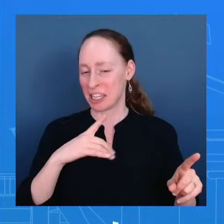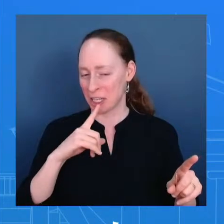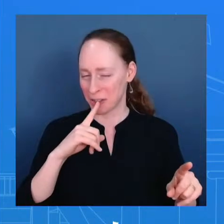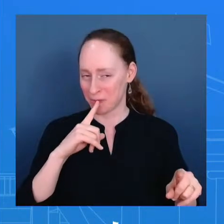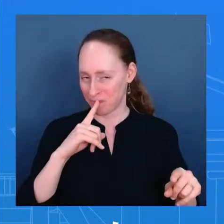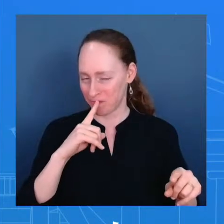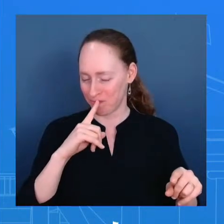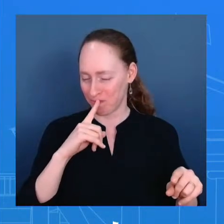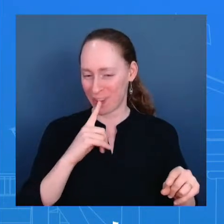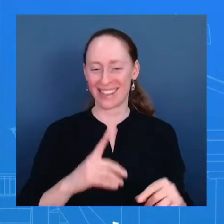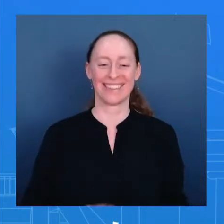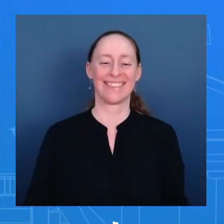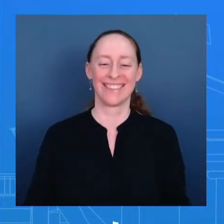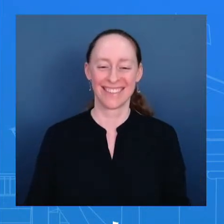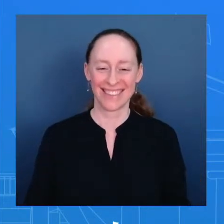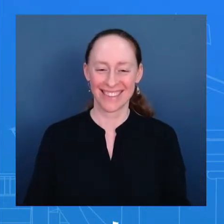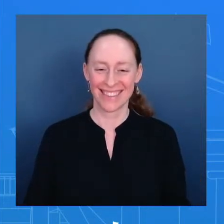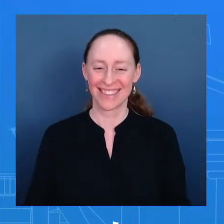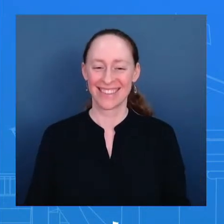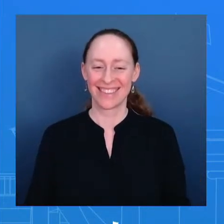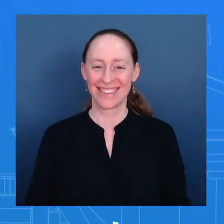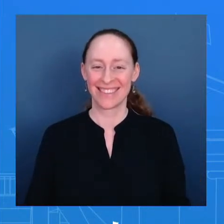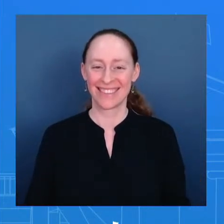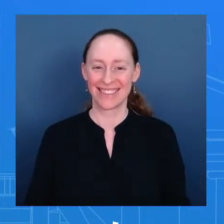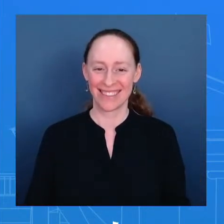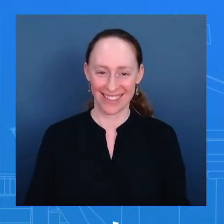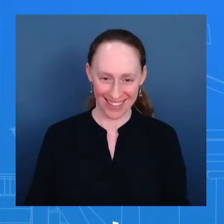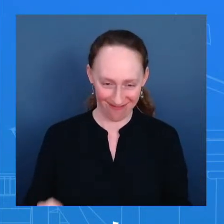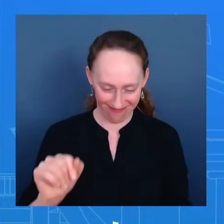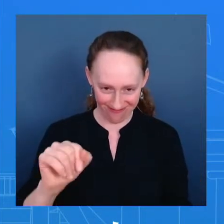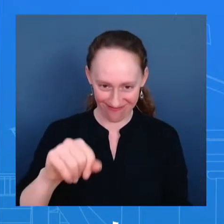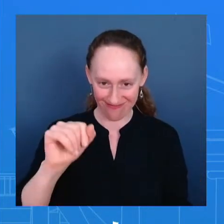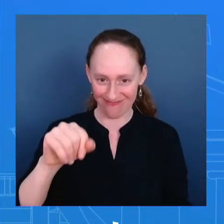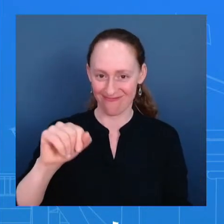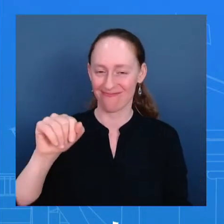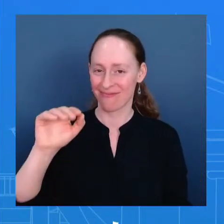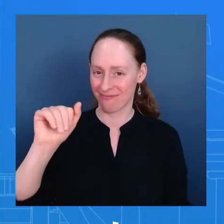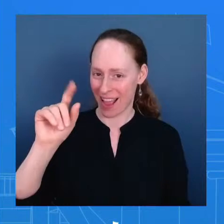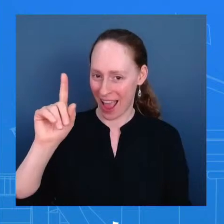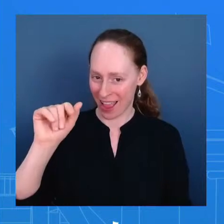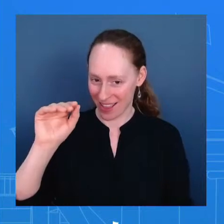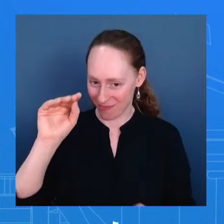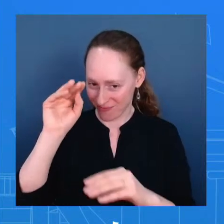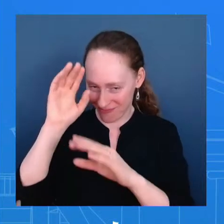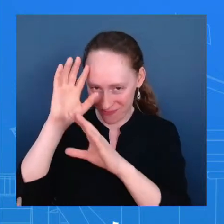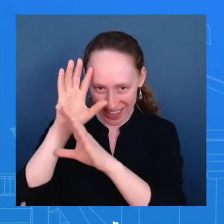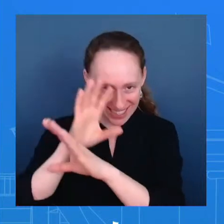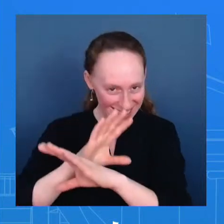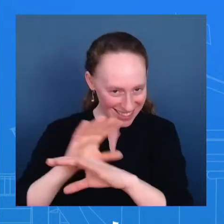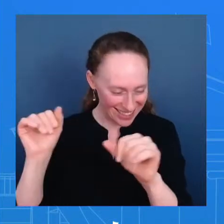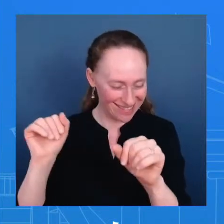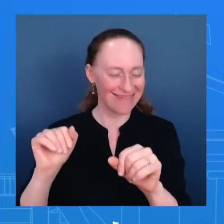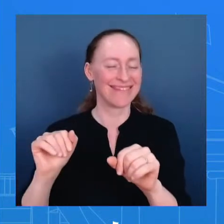Ms. Jean-Pierre: Madam President, that's right. I was trying to be good, not call out people.